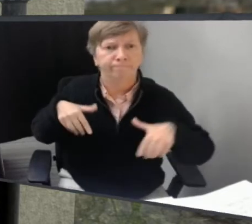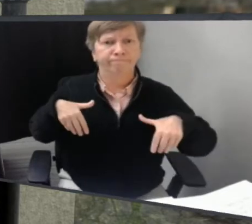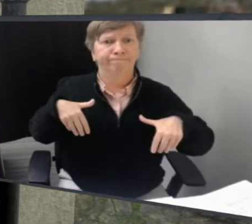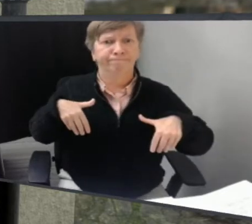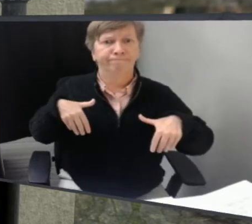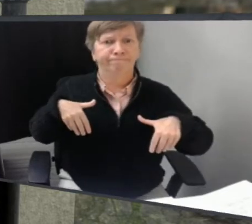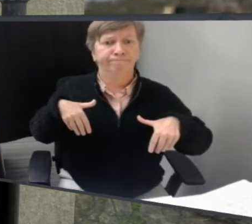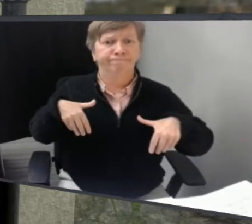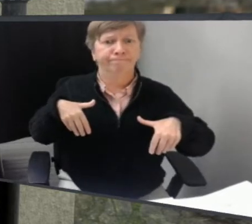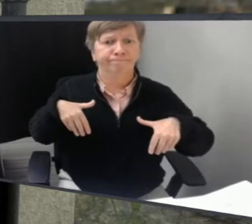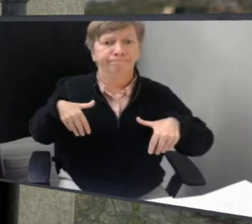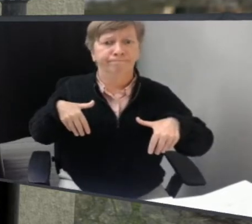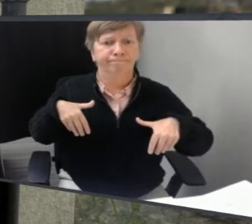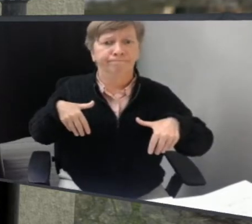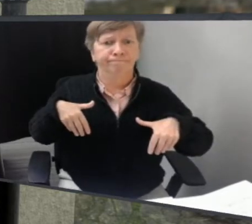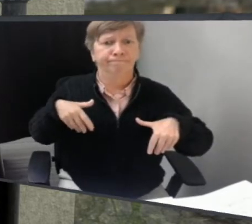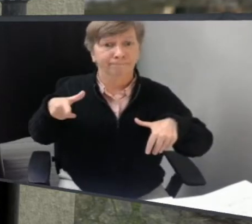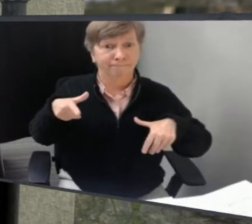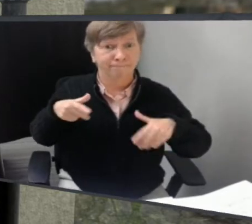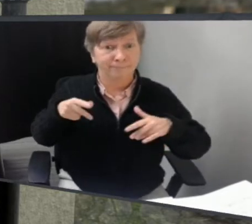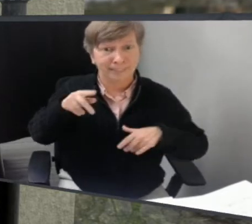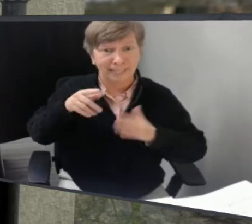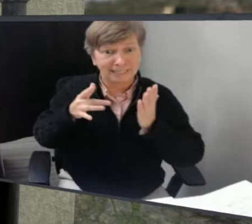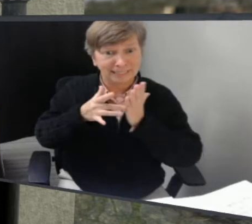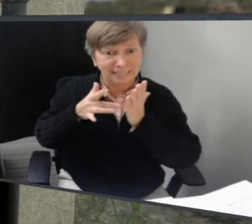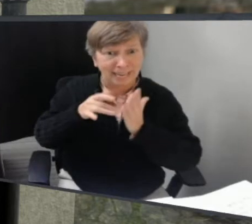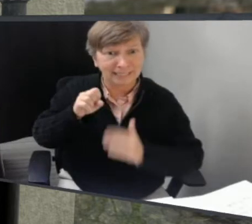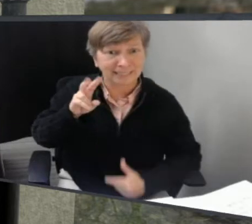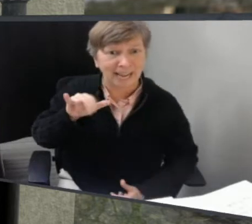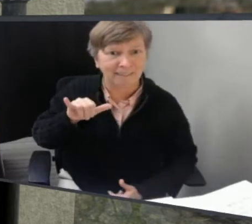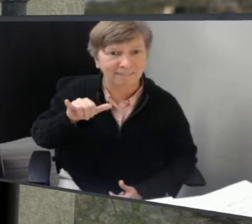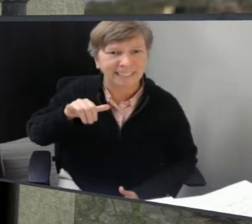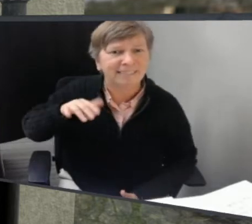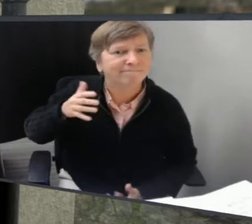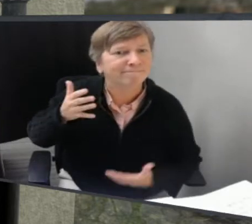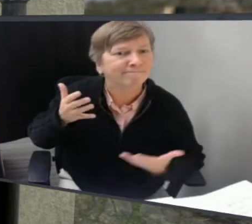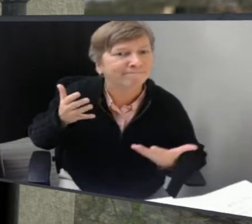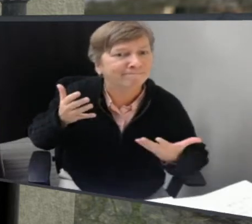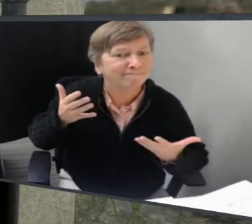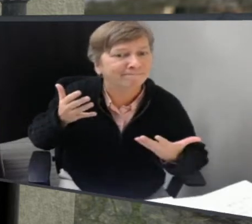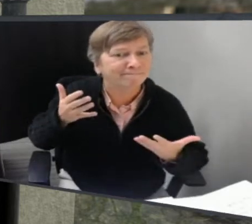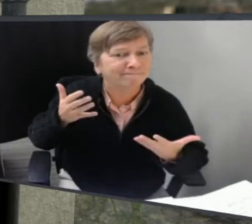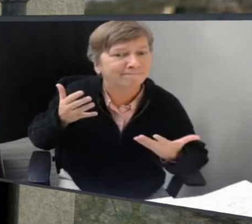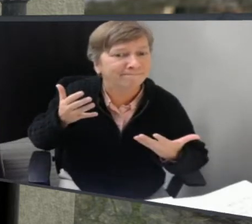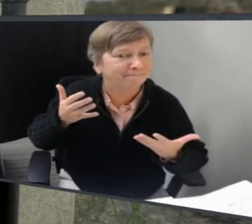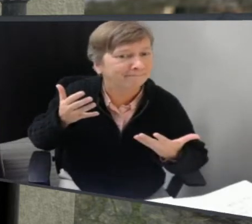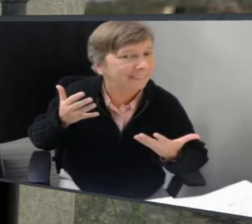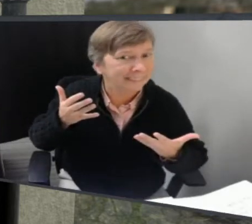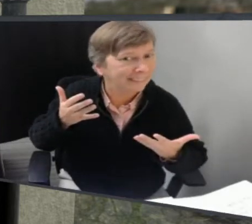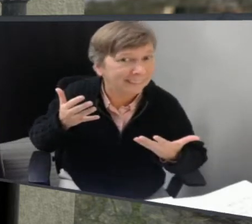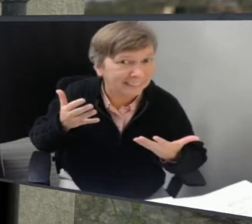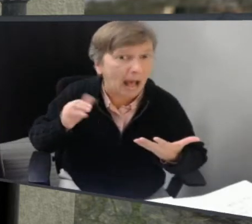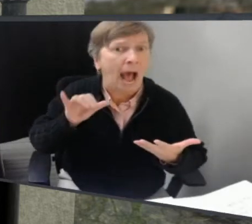interpreter on the bottom has many years of experience in the field, but not so tech savvy, and